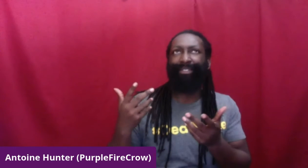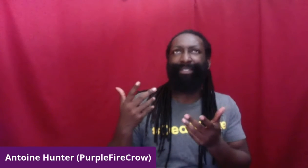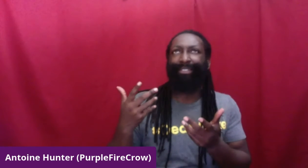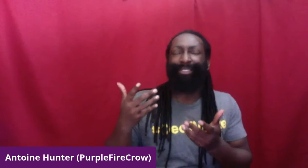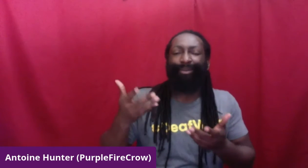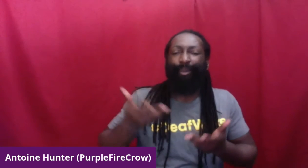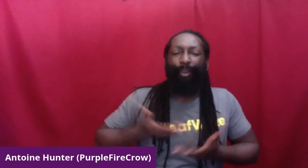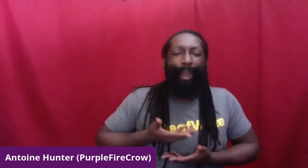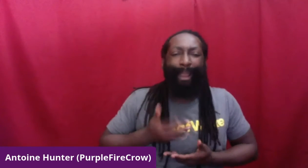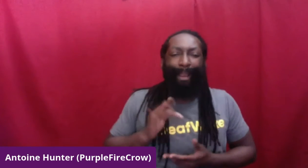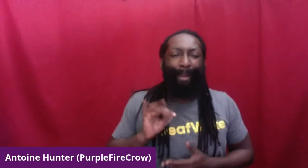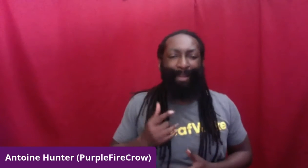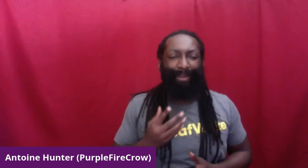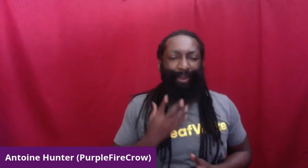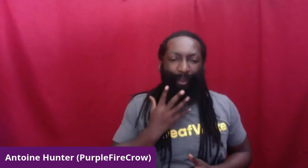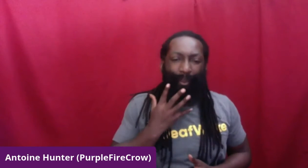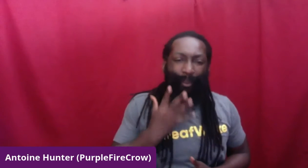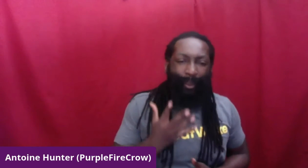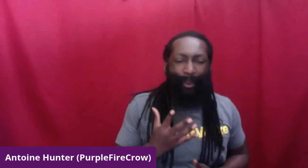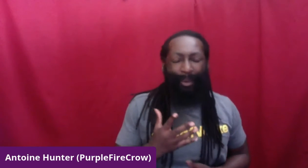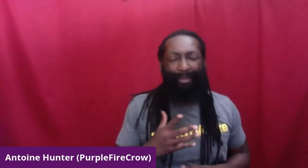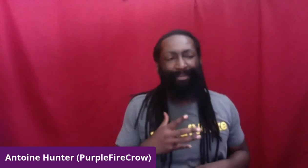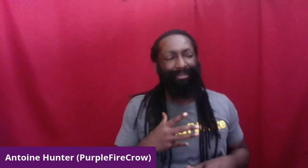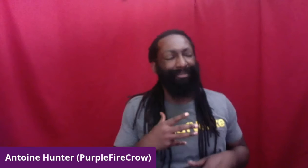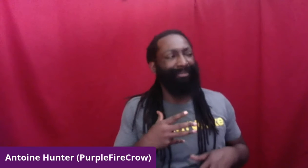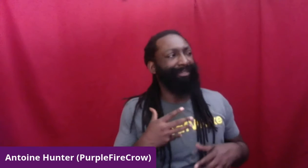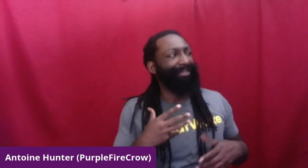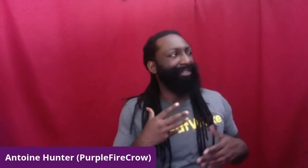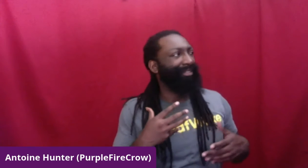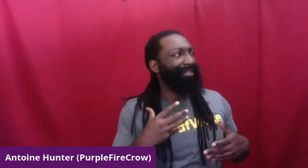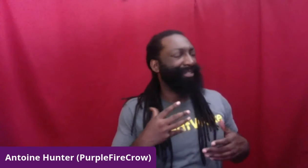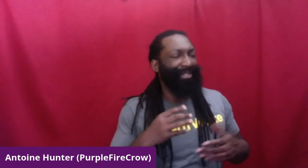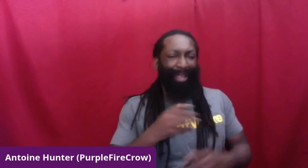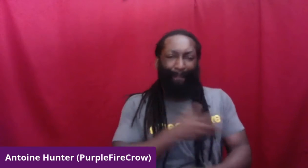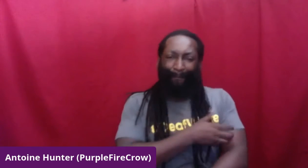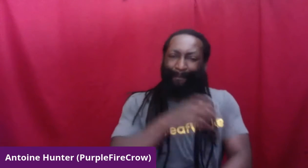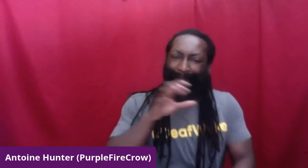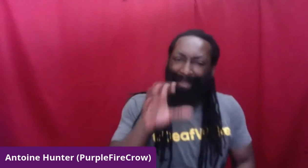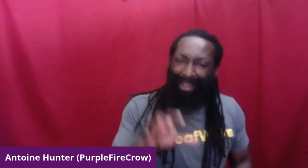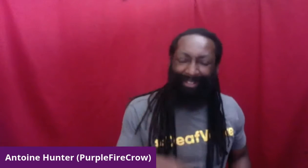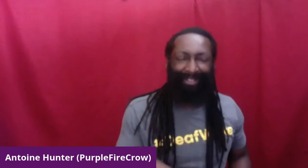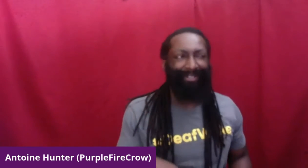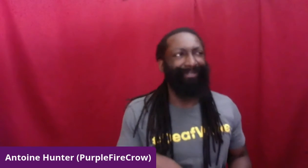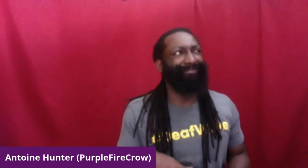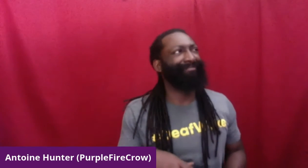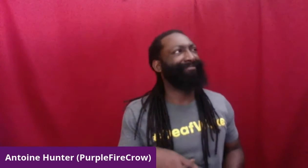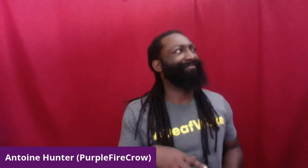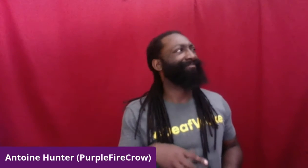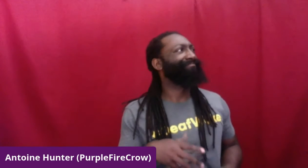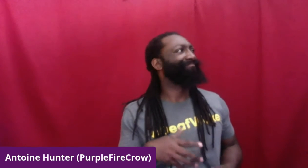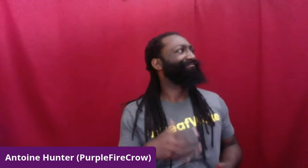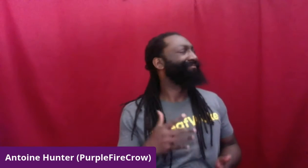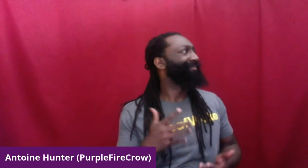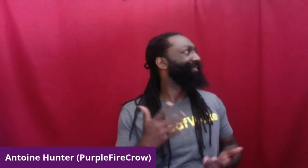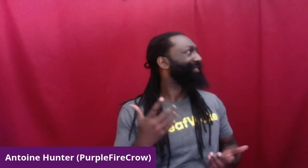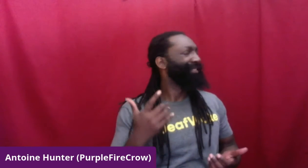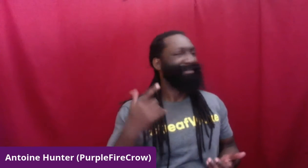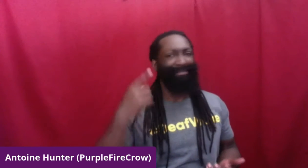it's like new family members. It's like just, it's warm, it's powerful.